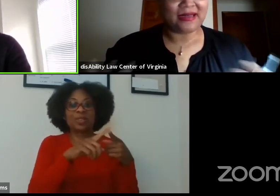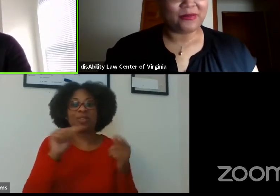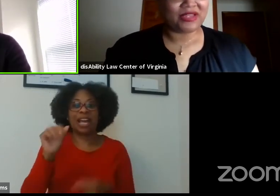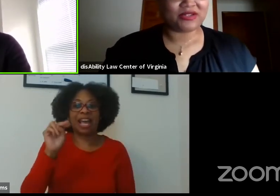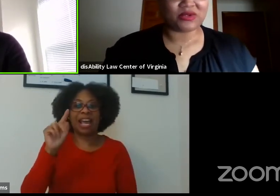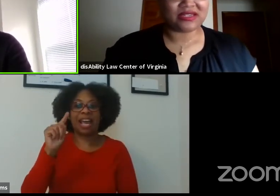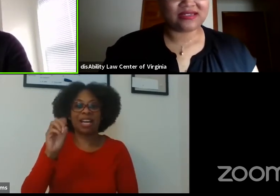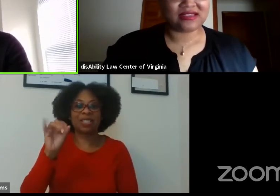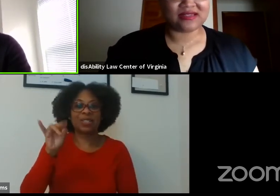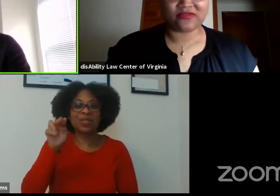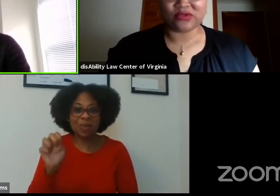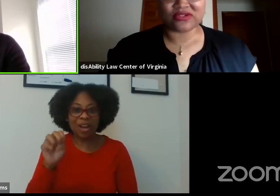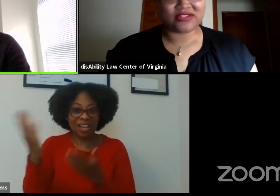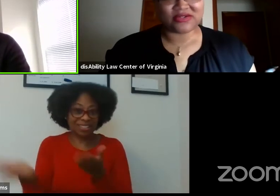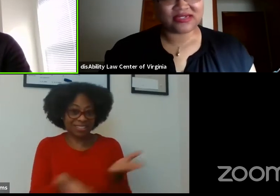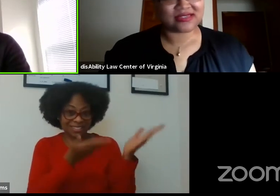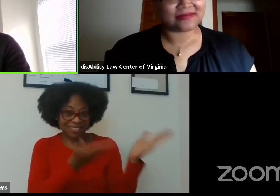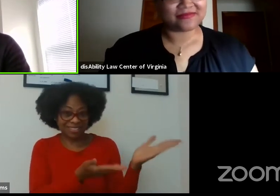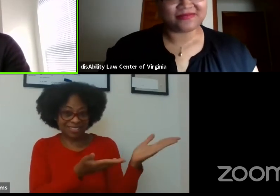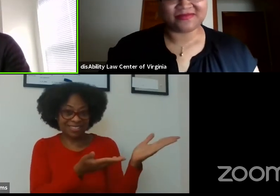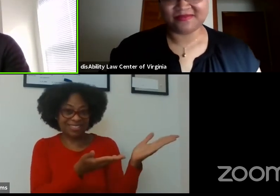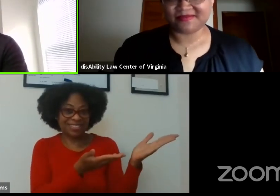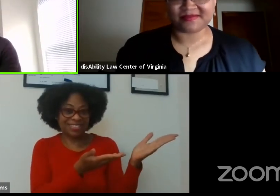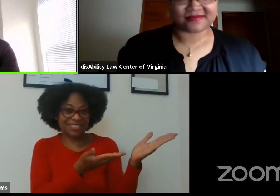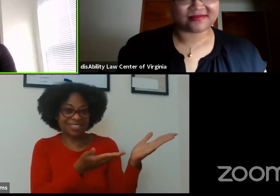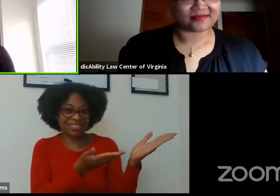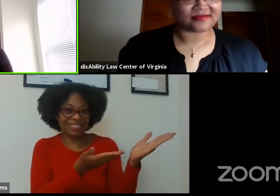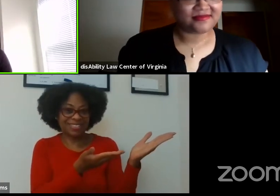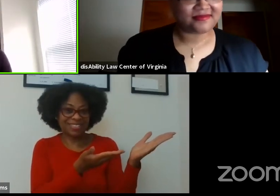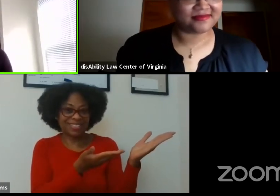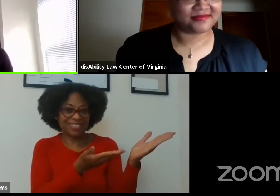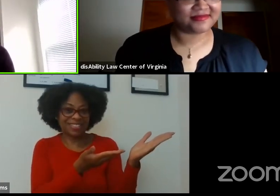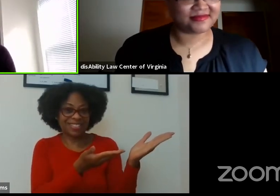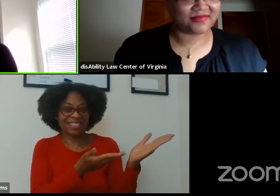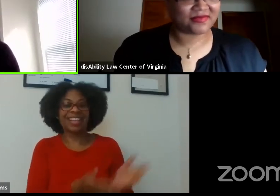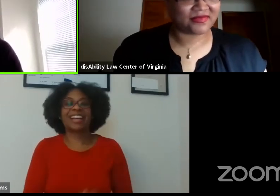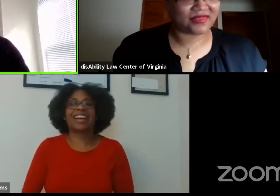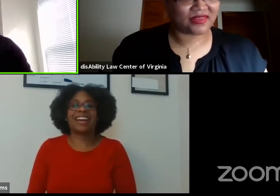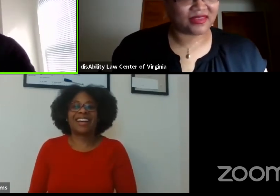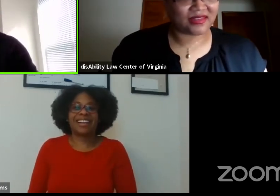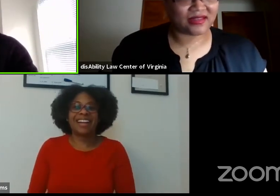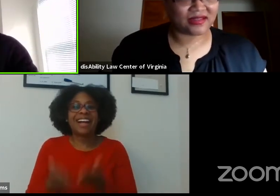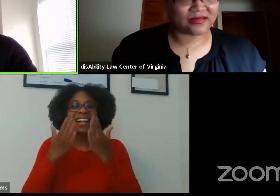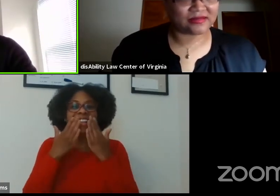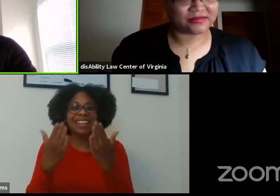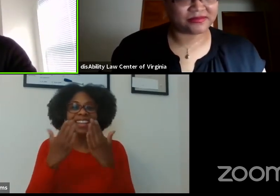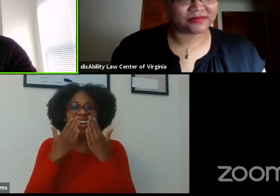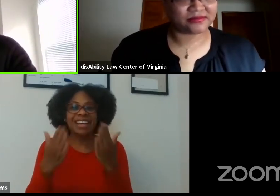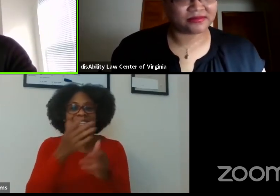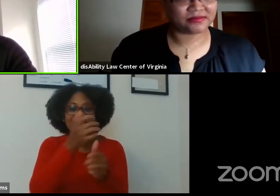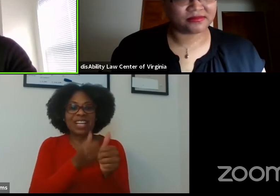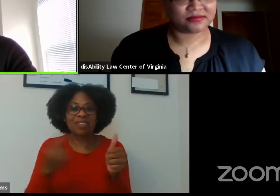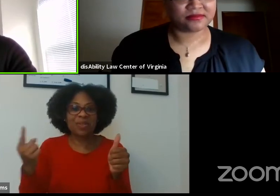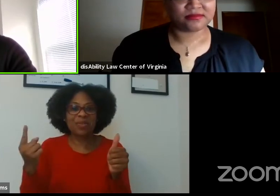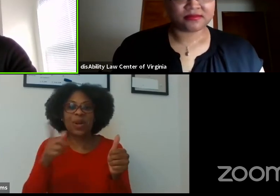Antoine. Antoine, the floor is yours. Thank you, Sim, and thank you to everyone who is joining us today.